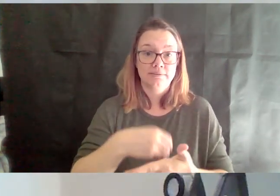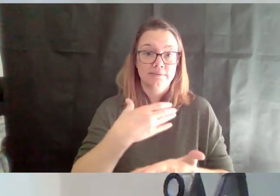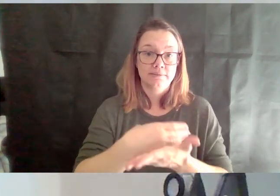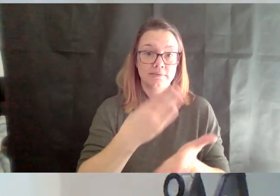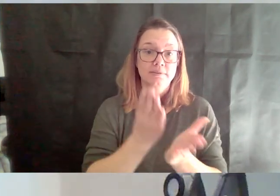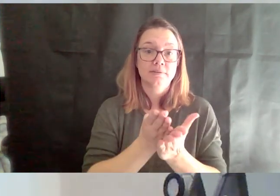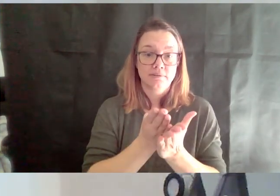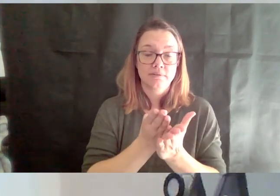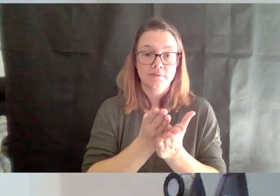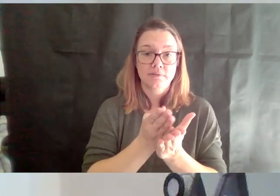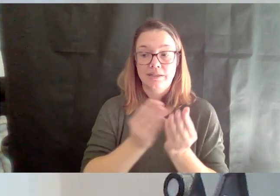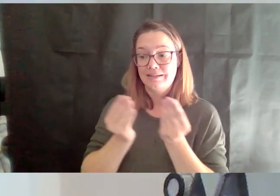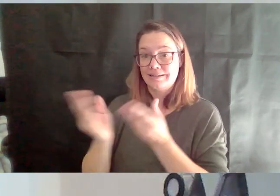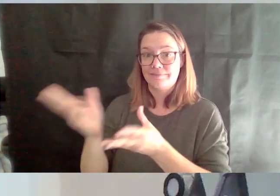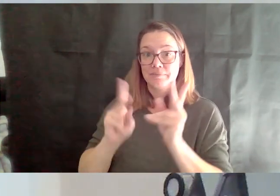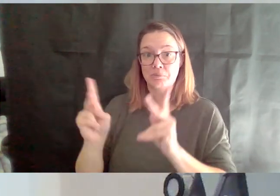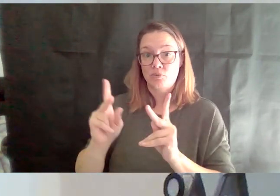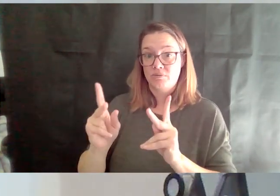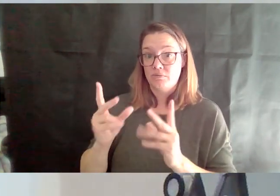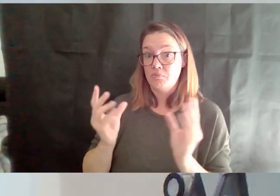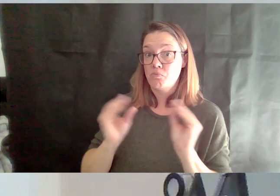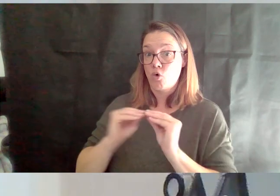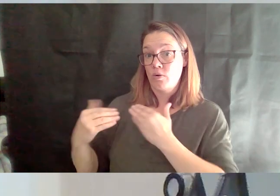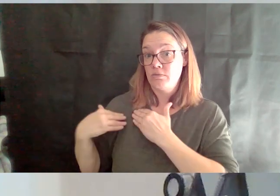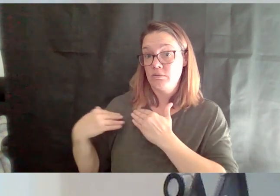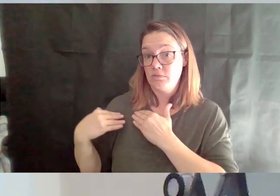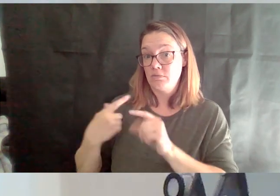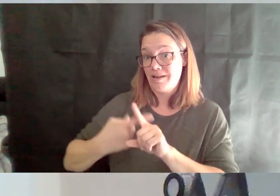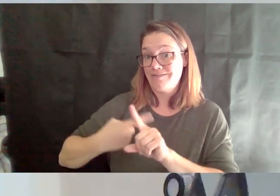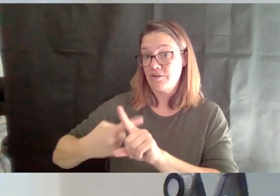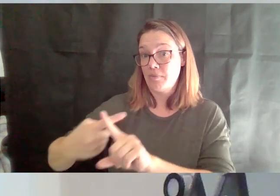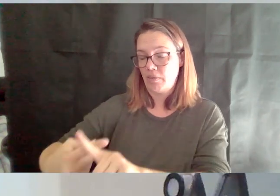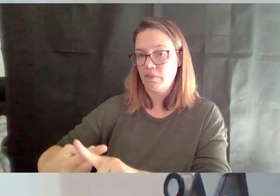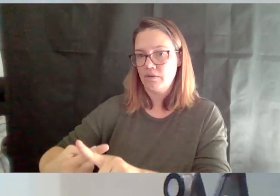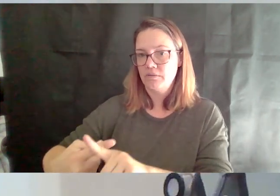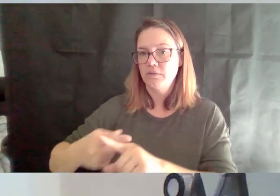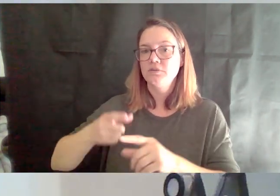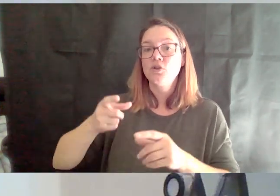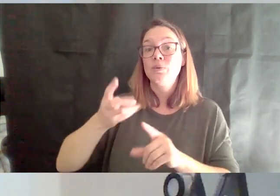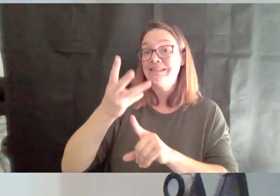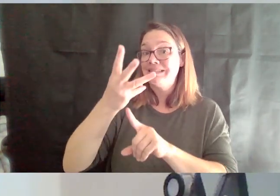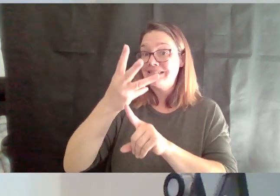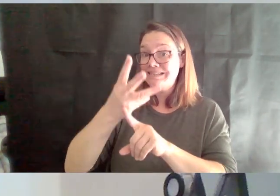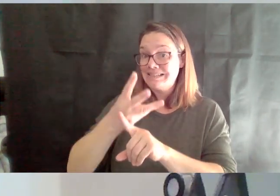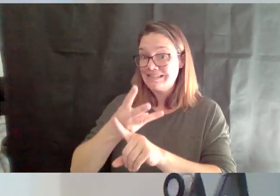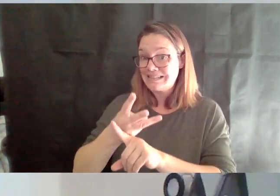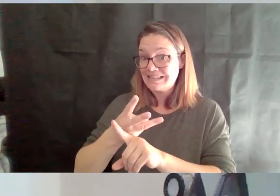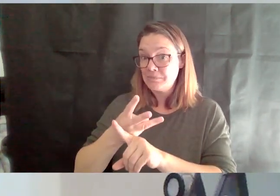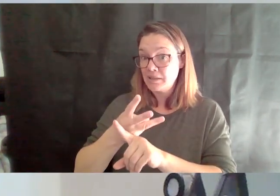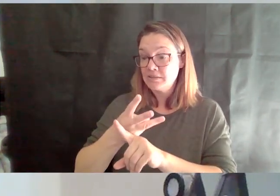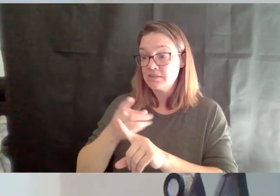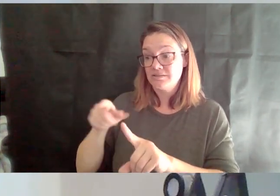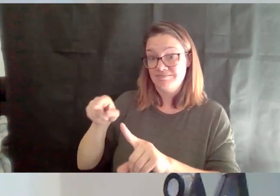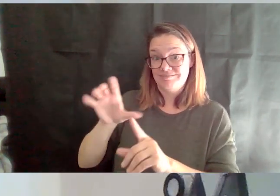and we give our people more and more responsibility every month. So eventually, at the end of the six months, they're doing everything on their own.